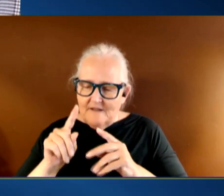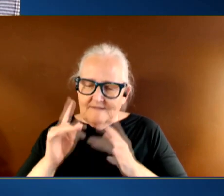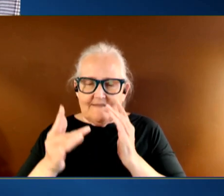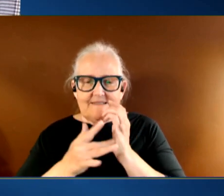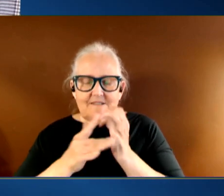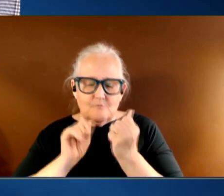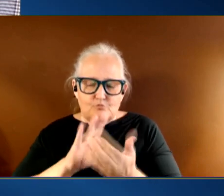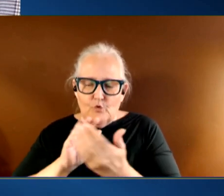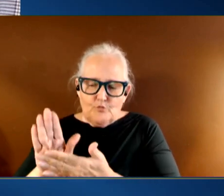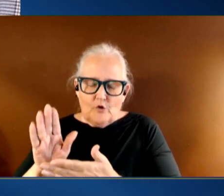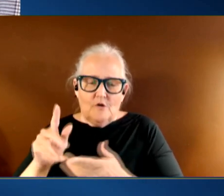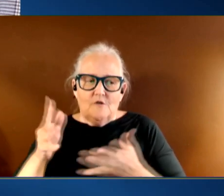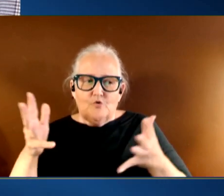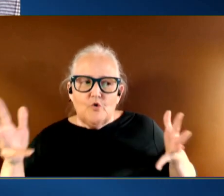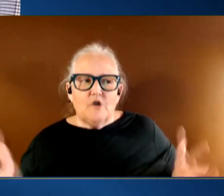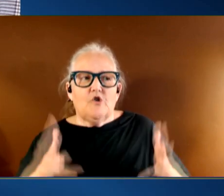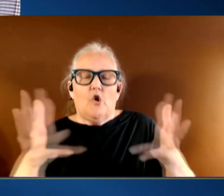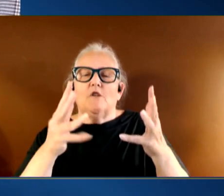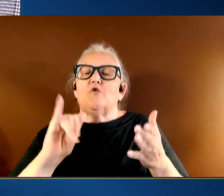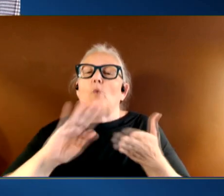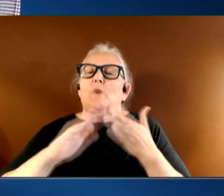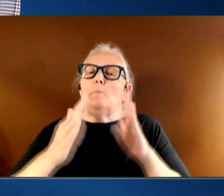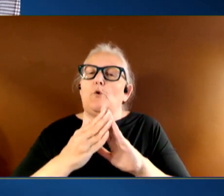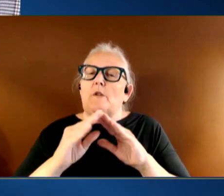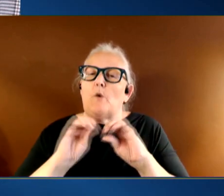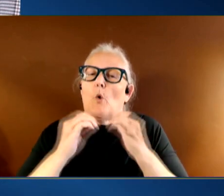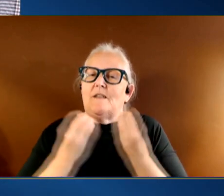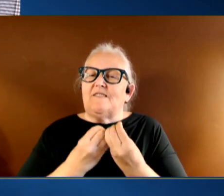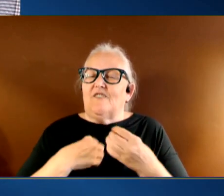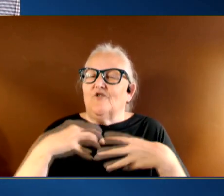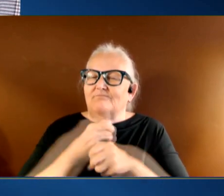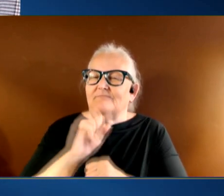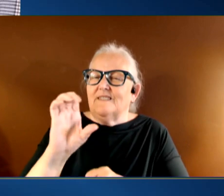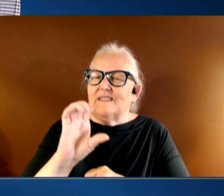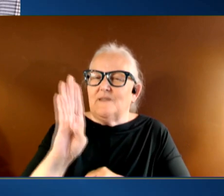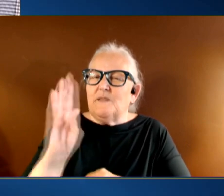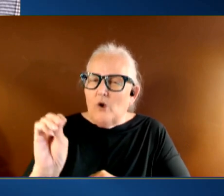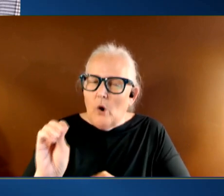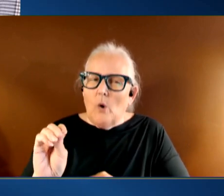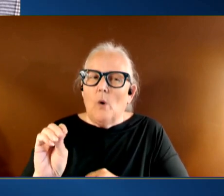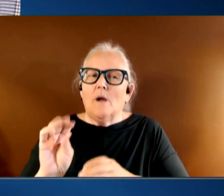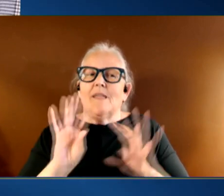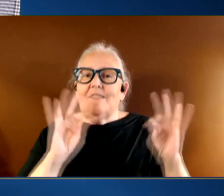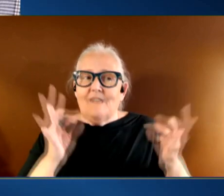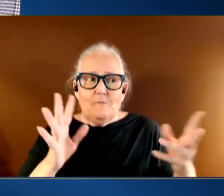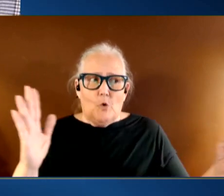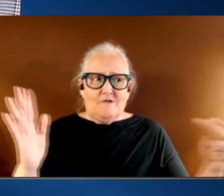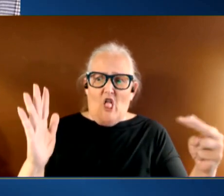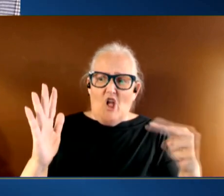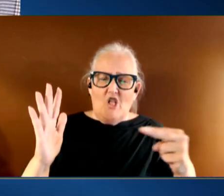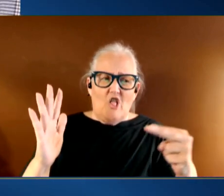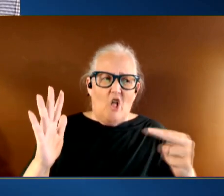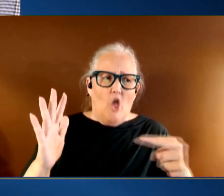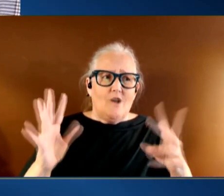the CBOs that we've talked about, families and others, to see the SCD population in Indiana. The